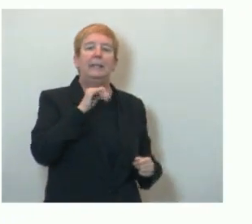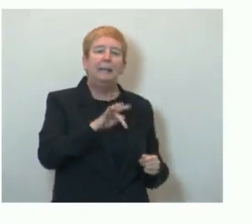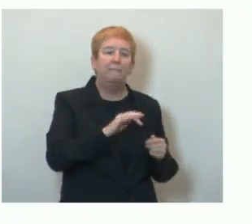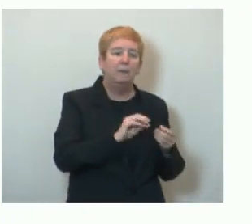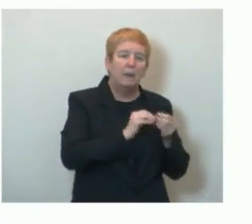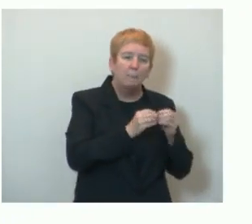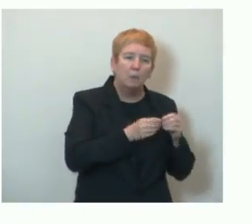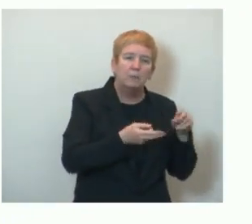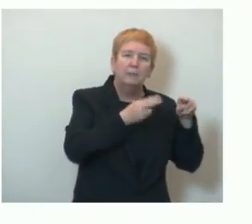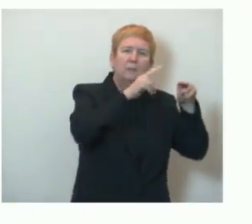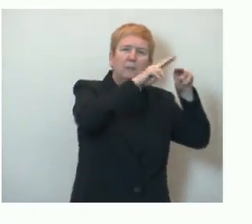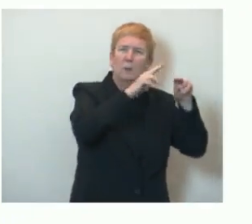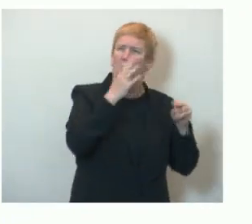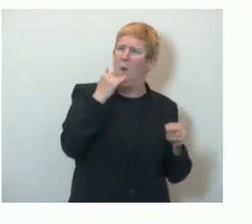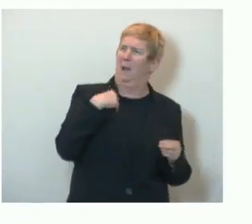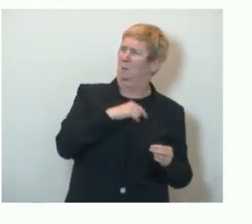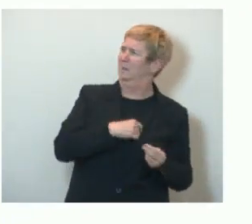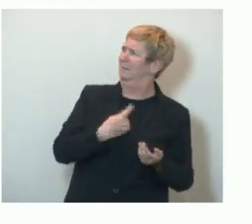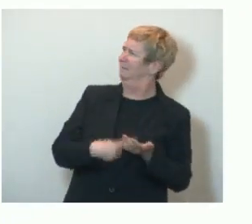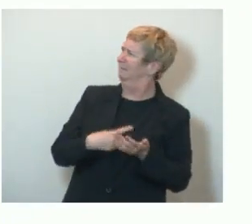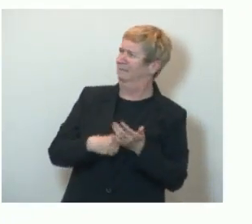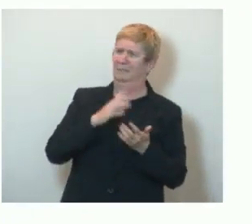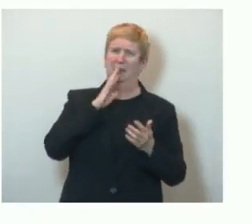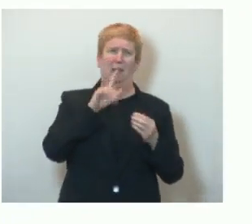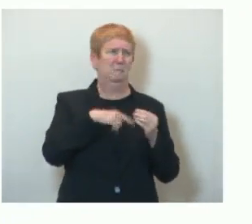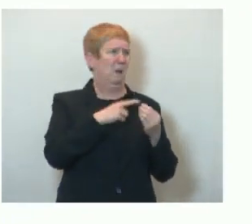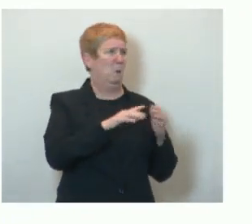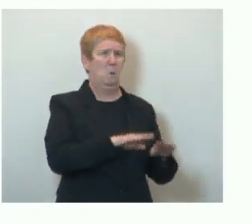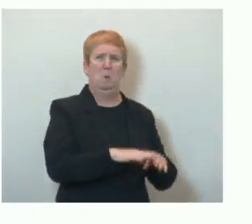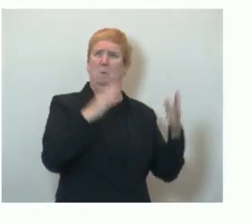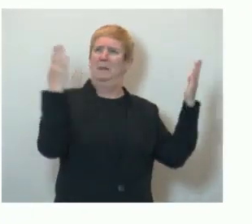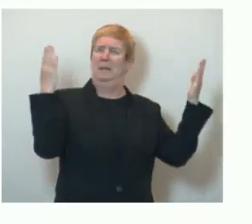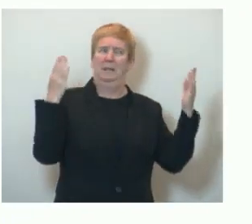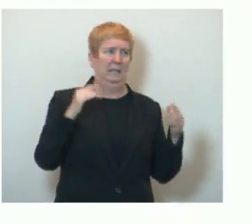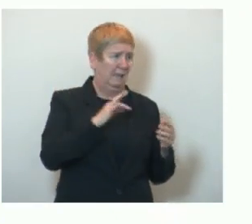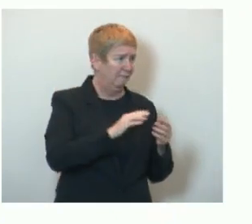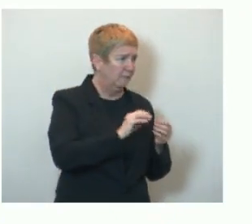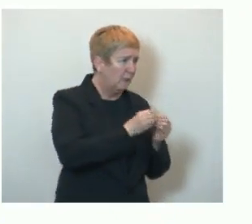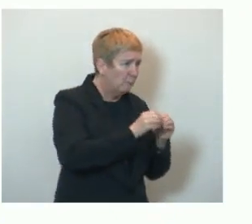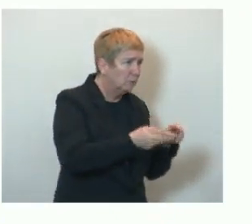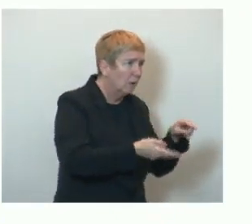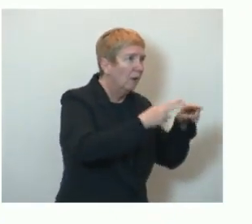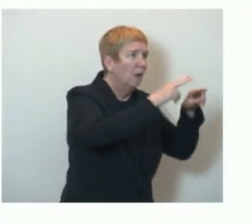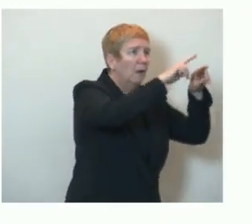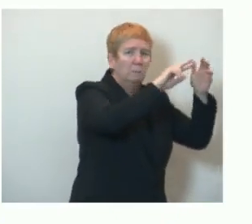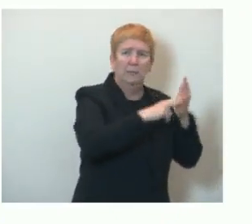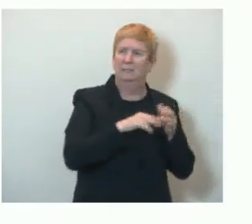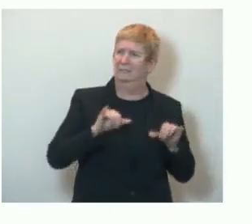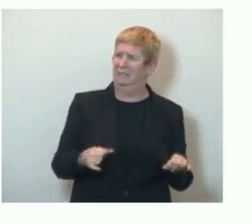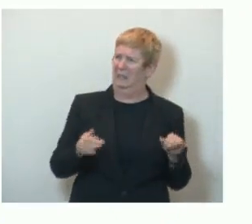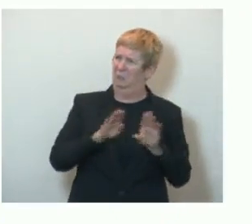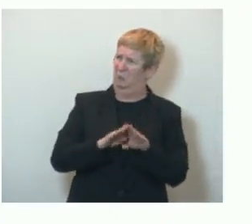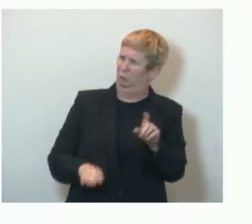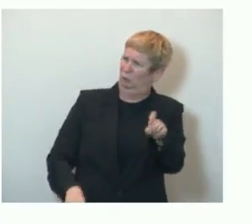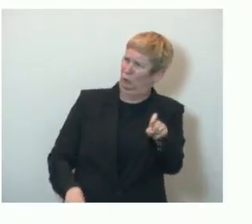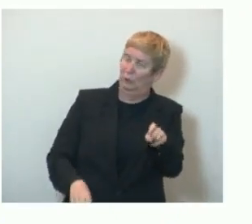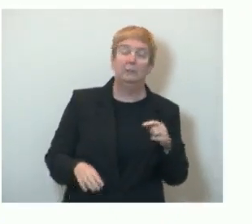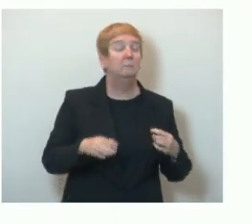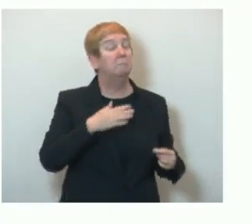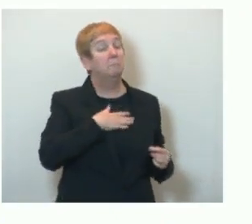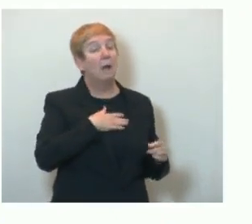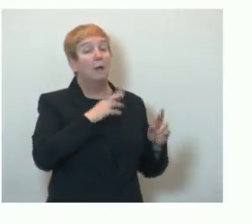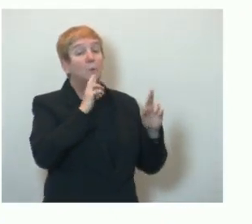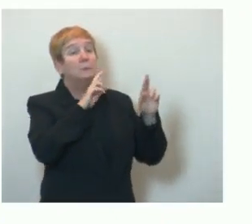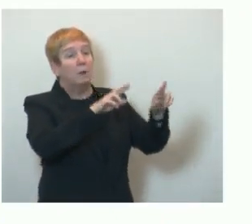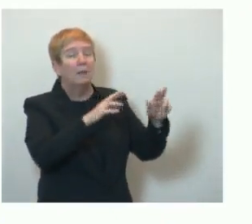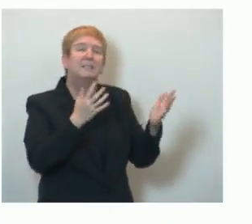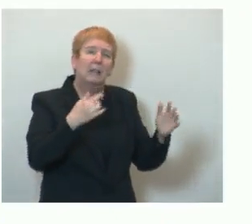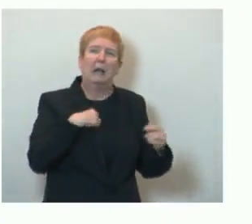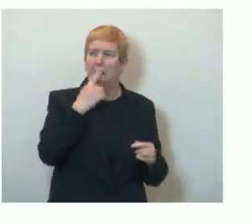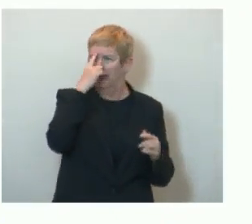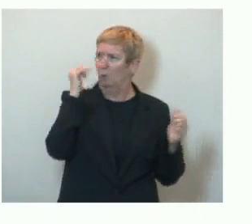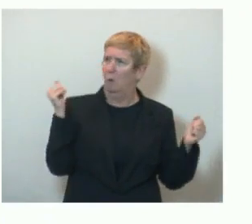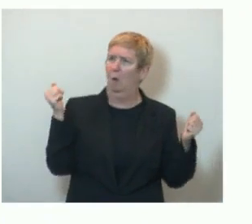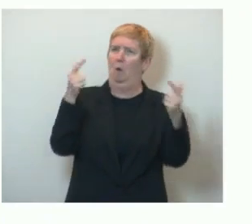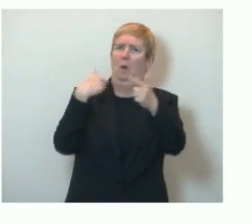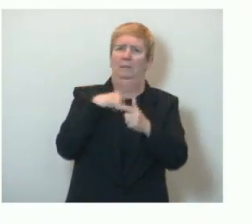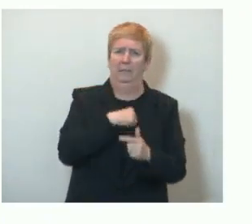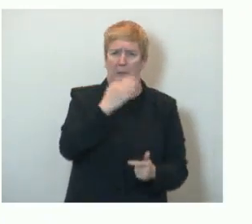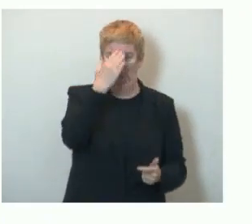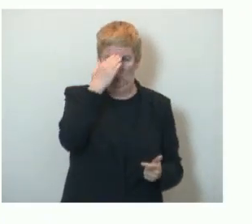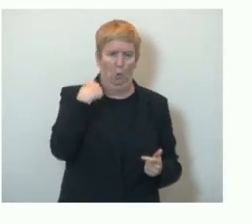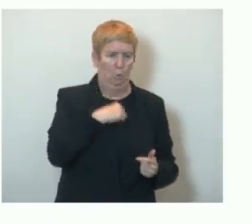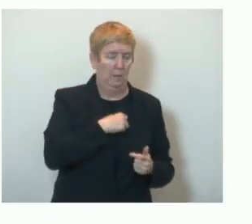GOT A QUESTION FROM ONE OF THE MAYOR’S IS THAT IF CASES ARE INCREASING WELL, WHY ARE WE EVEN TALKING ABOUT OPENING THINGS UP WHEN WE WANT TO KEEP EVERYTHING CLOSE TO THE ANSWER TO THAT